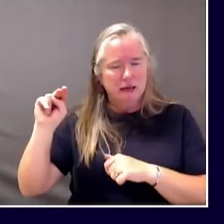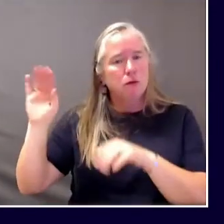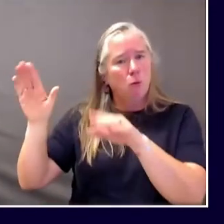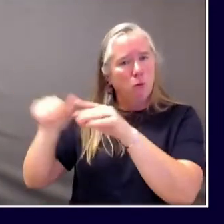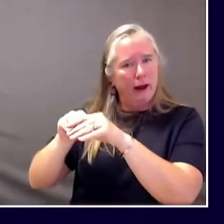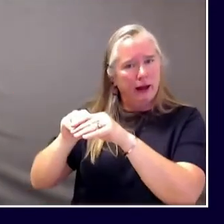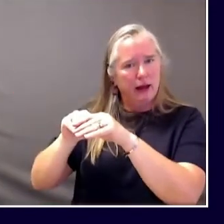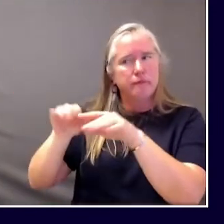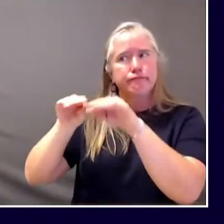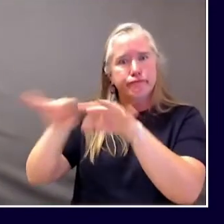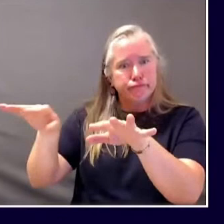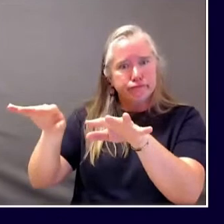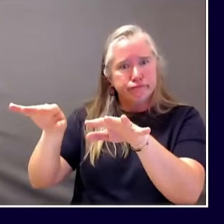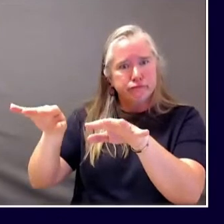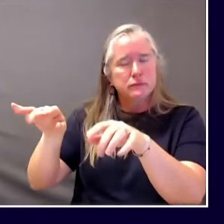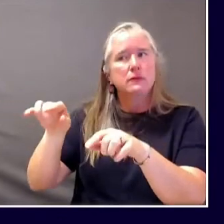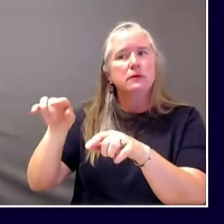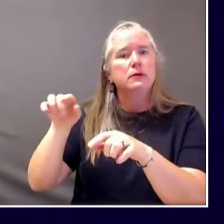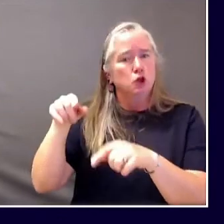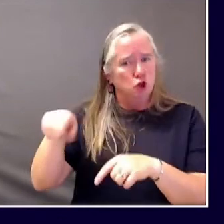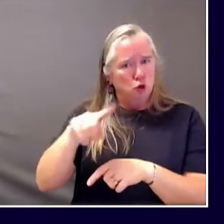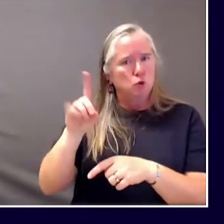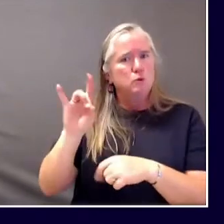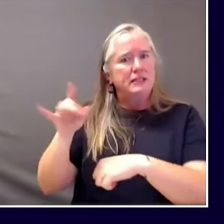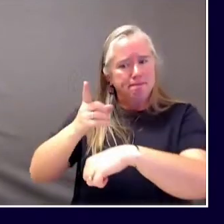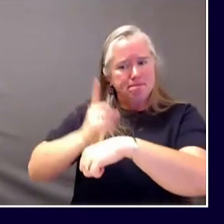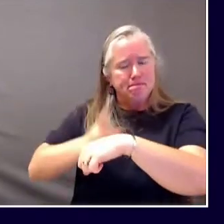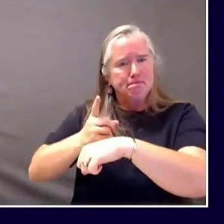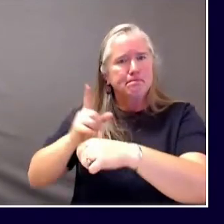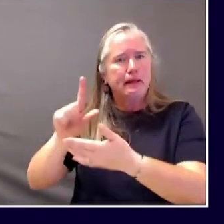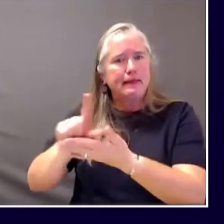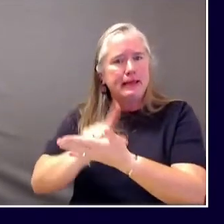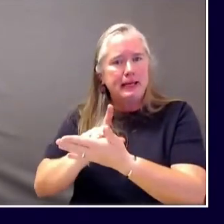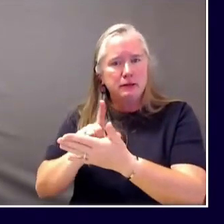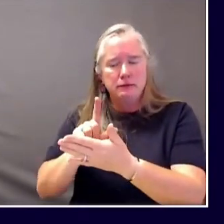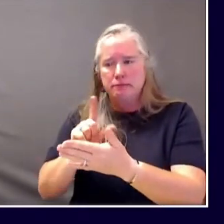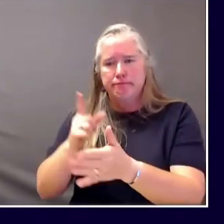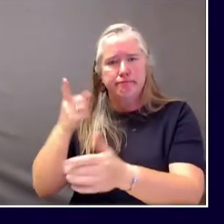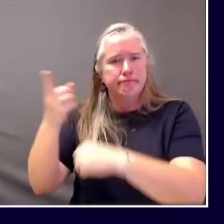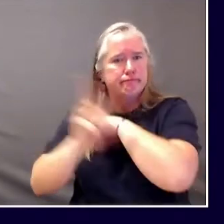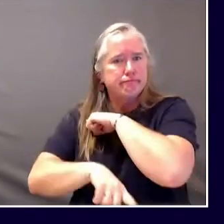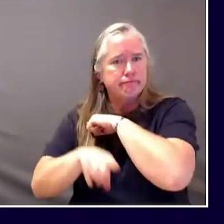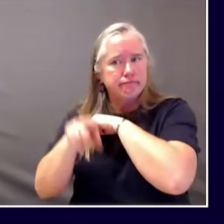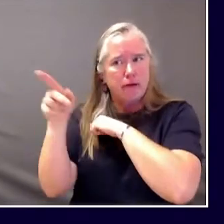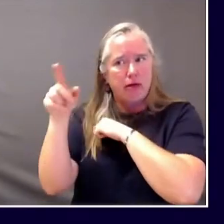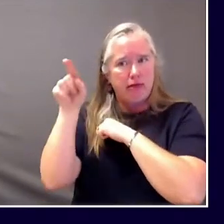have been hosting these large